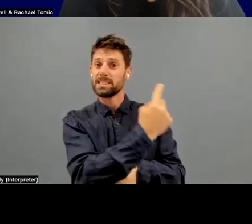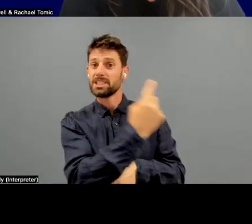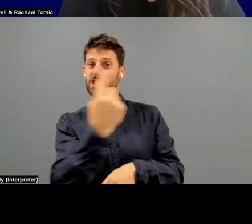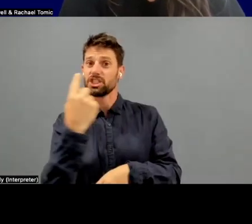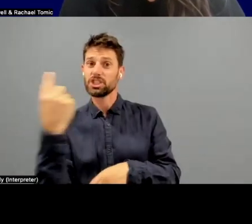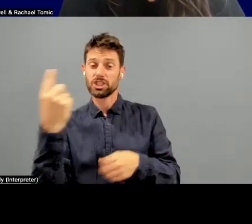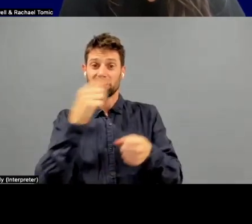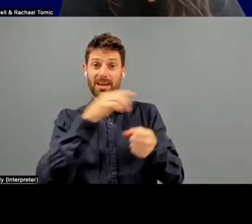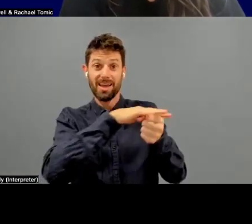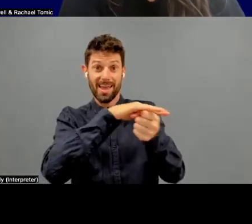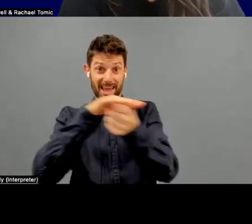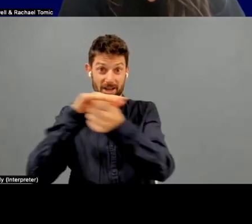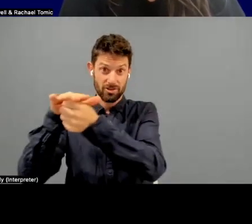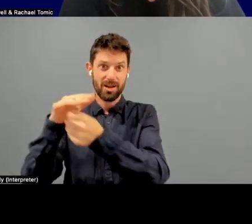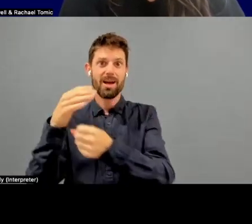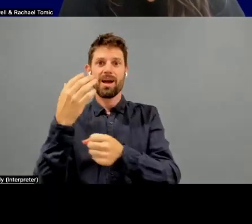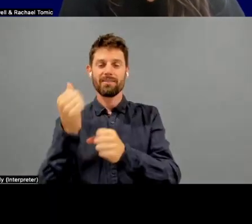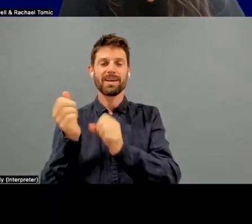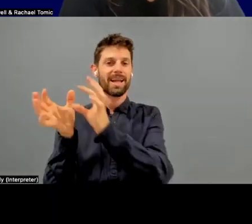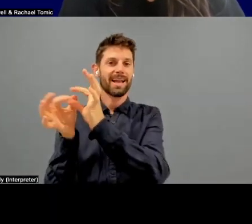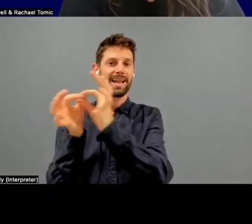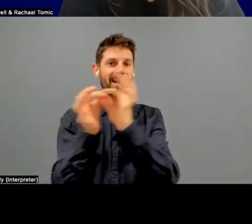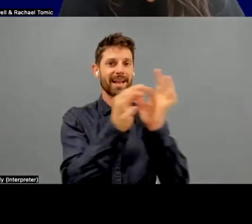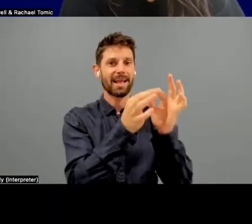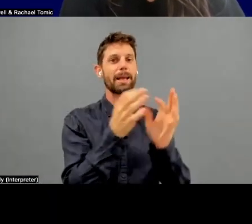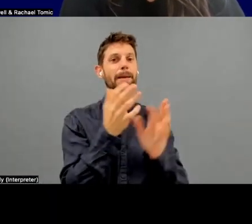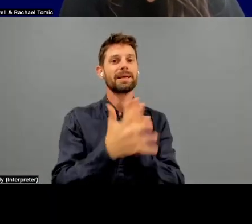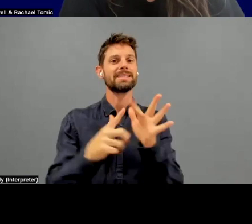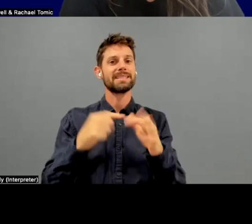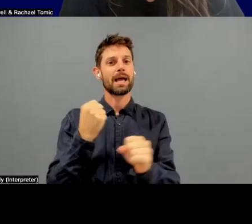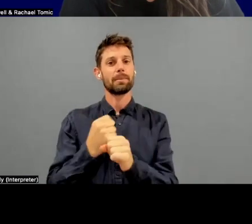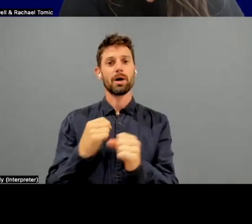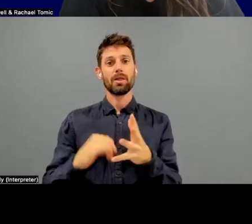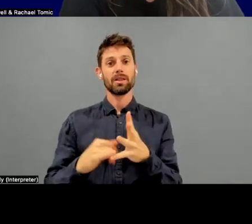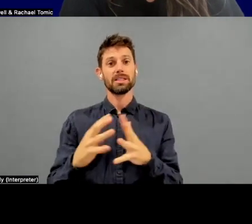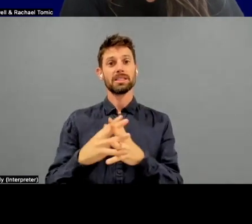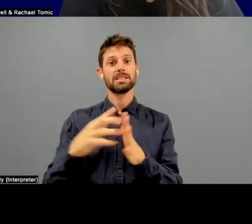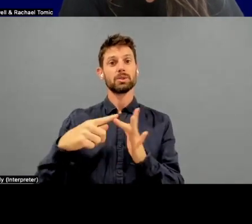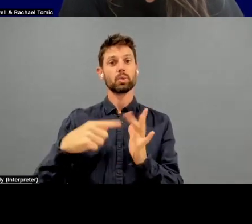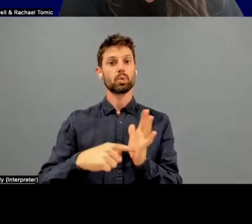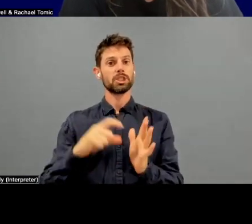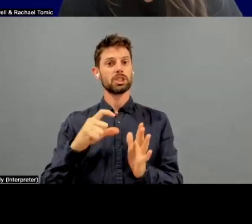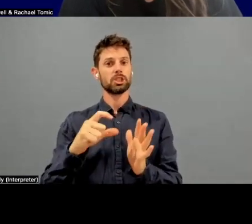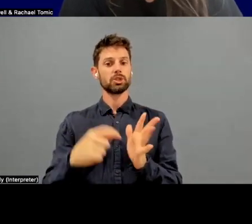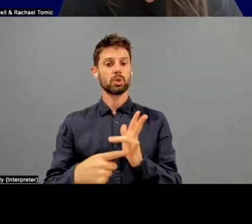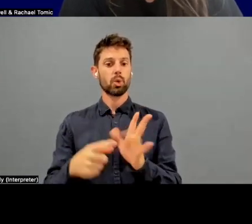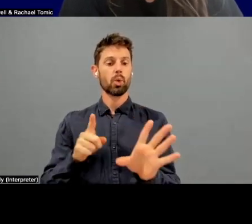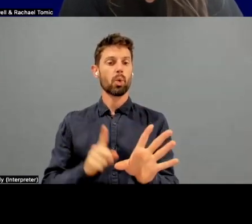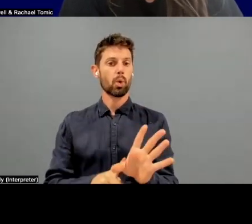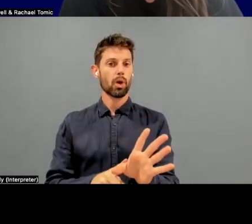so we will often use some of her switch-adapted toys and her fun items in her fitness domain